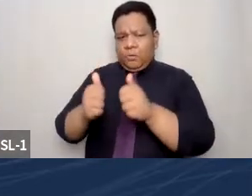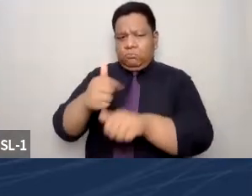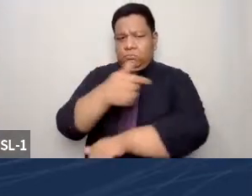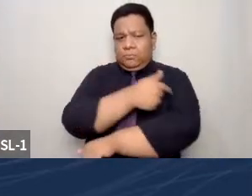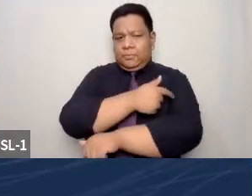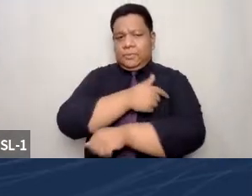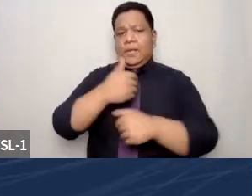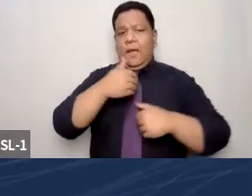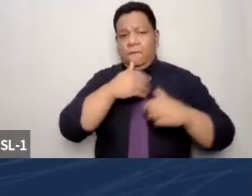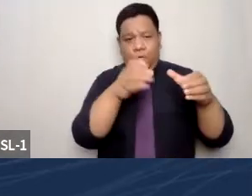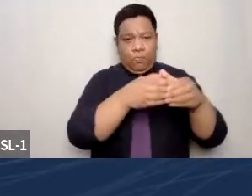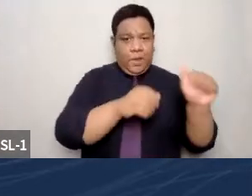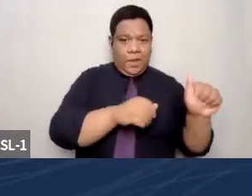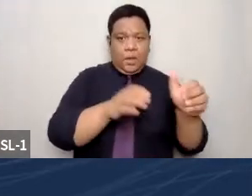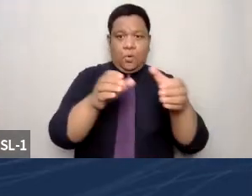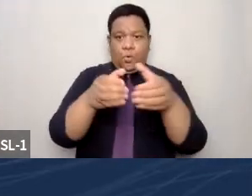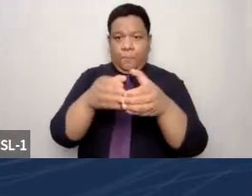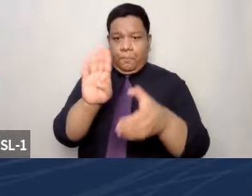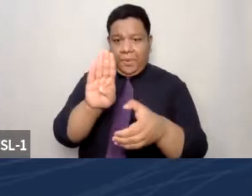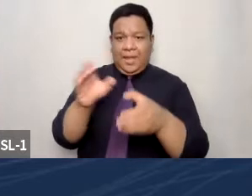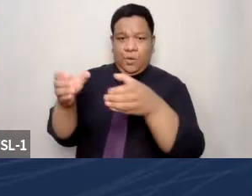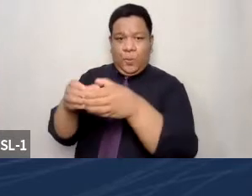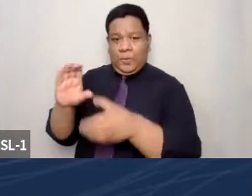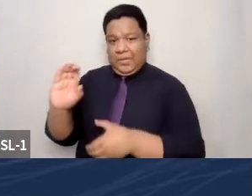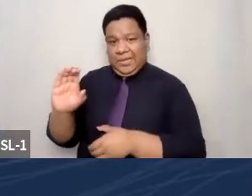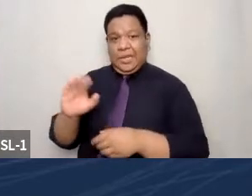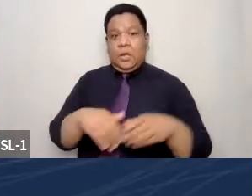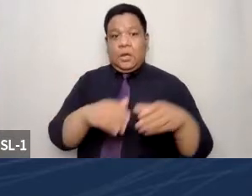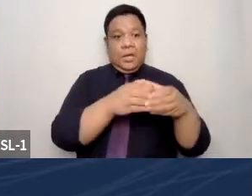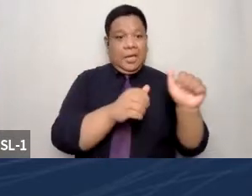So we really put the health workers first. Why?